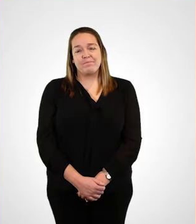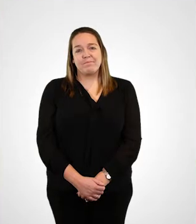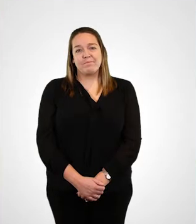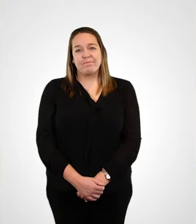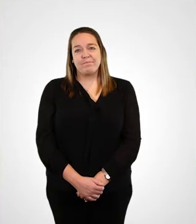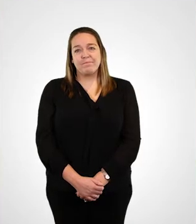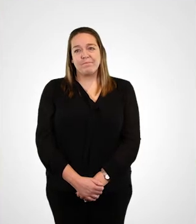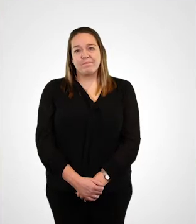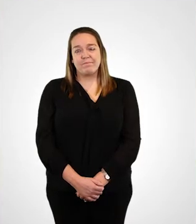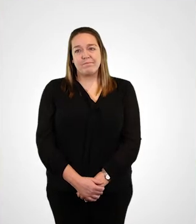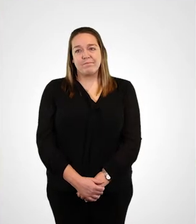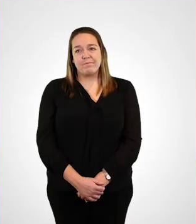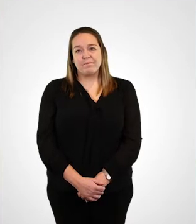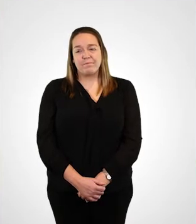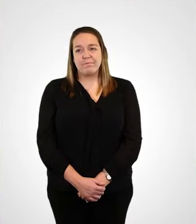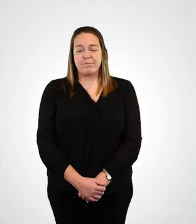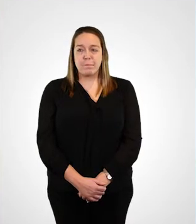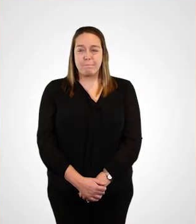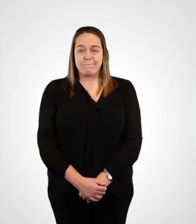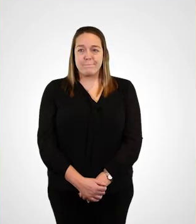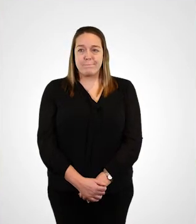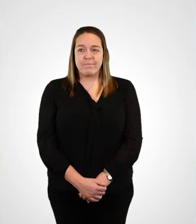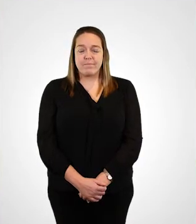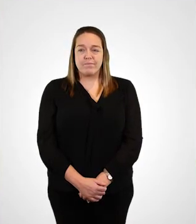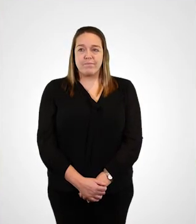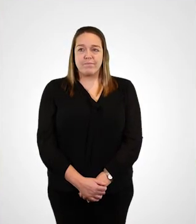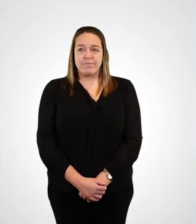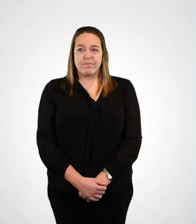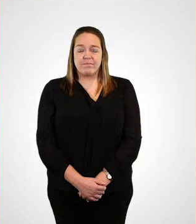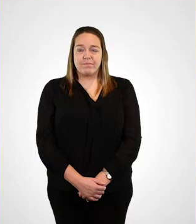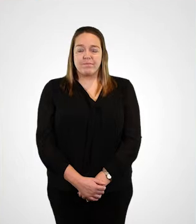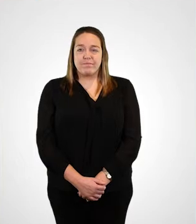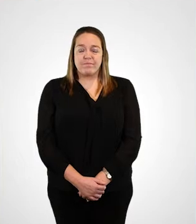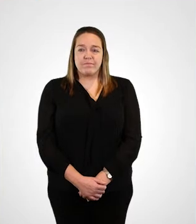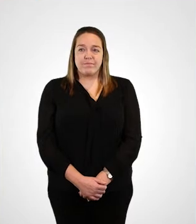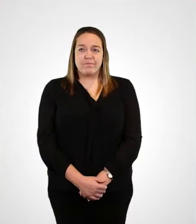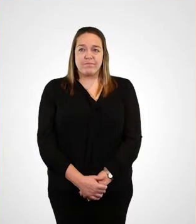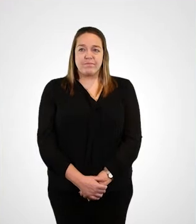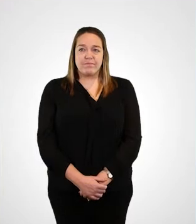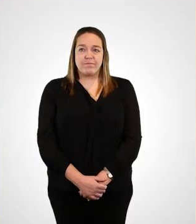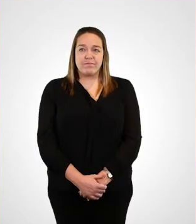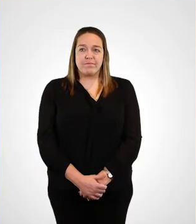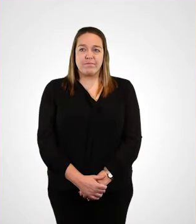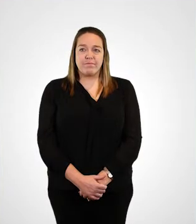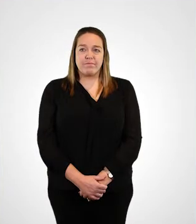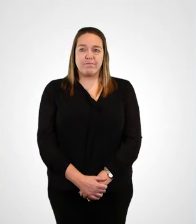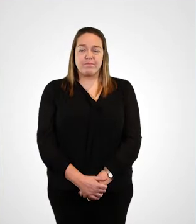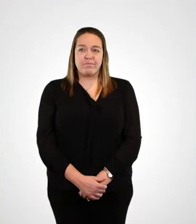Okay, let me see. Oh, wow.